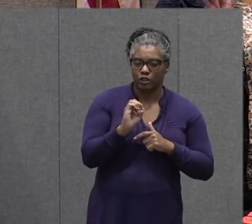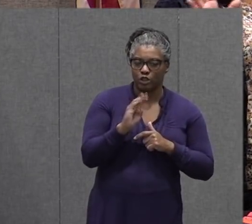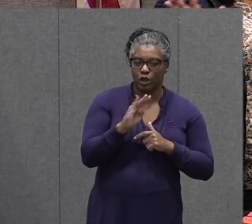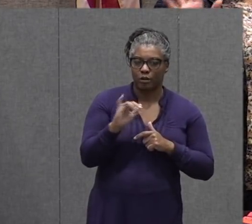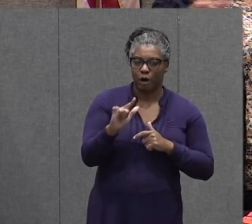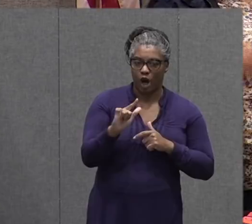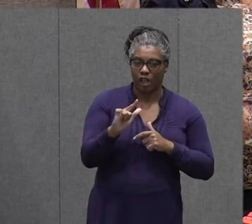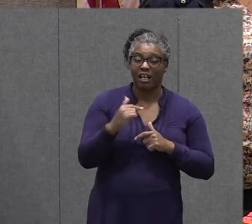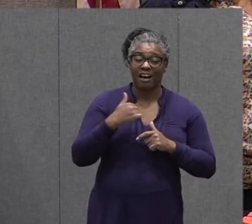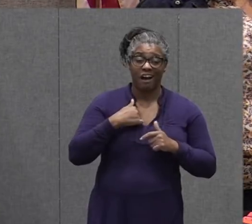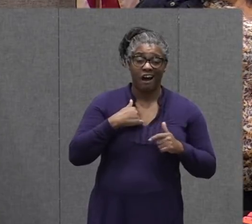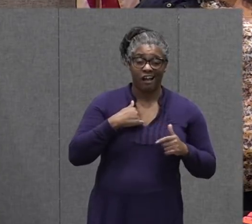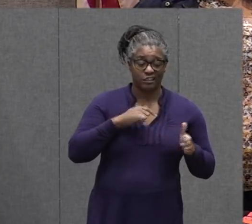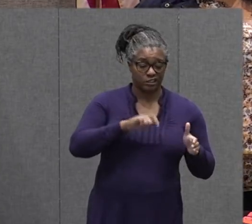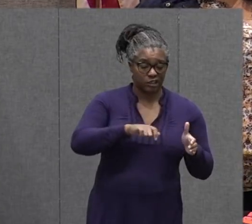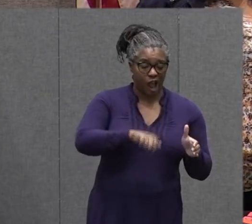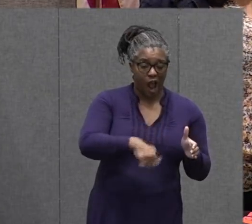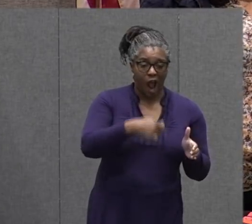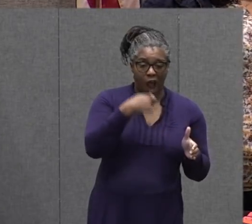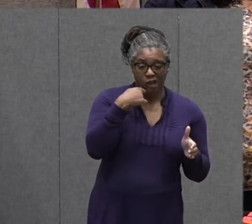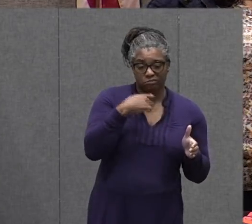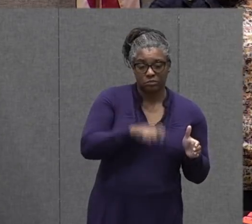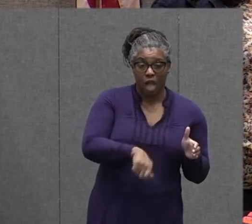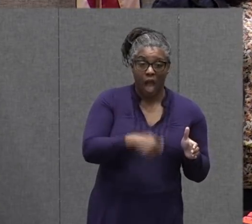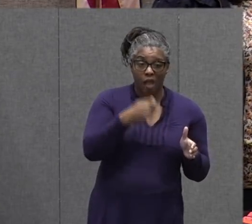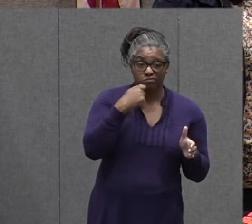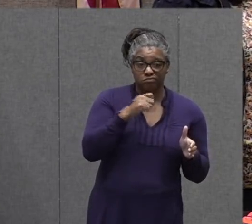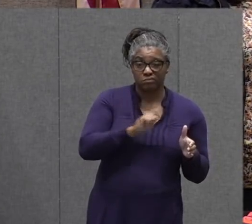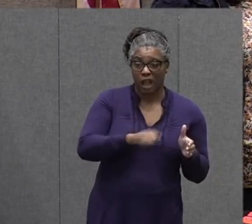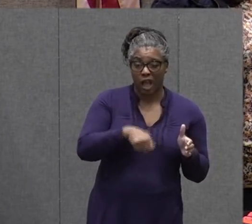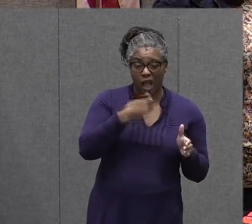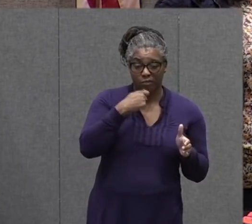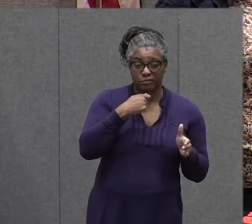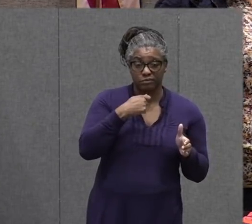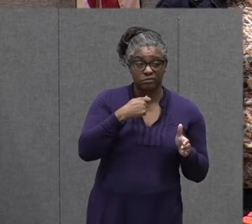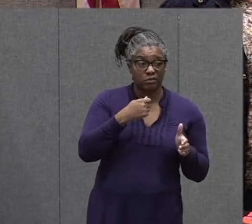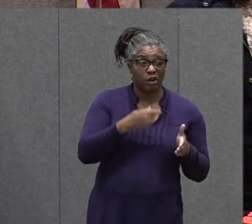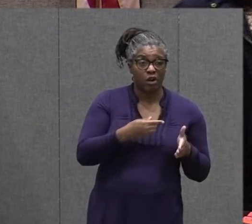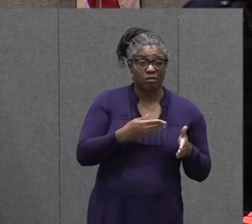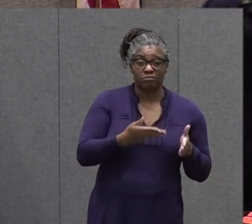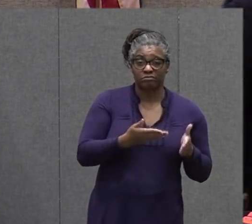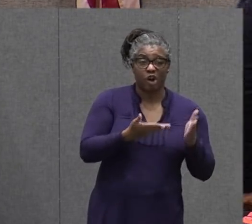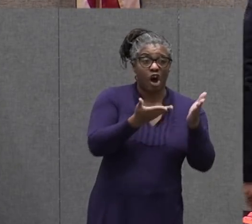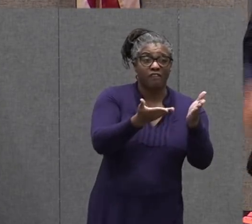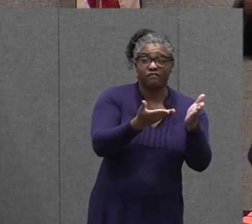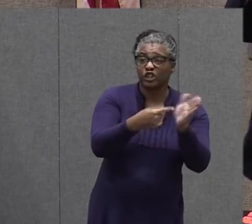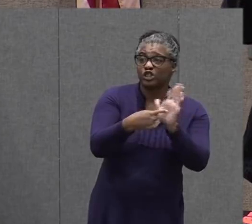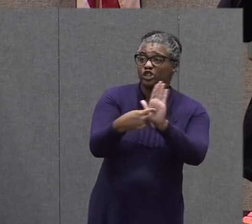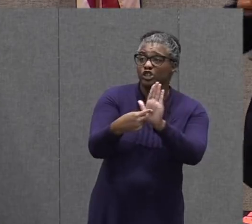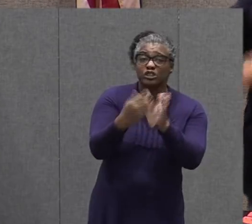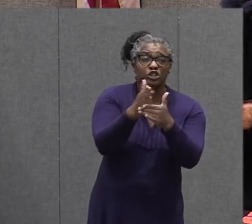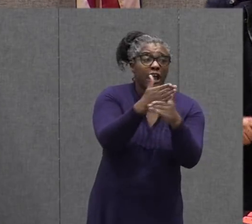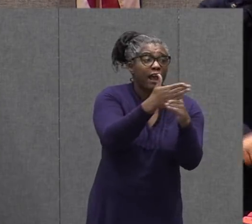and I didn't share. [Miss Martindale] But, you know what, that's good. [Miss Garcia] All right, Miss Garcia, take it away.